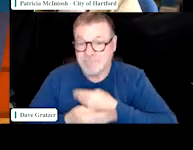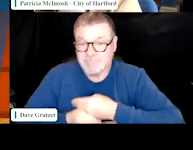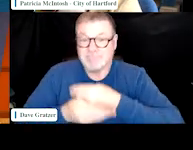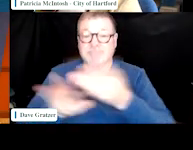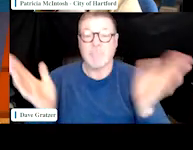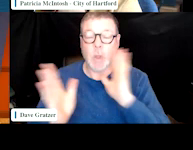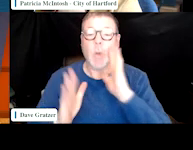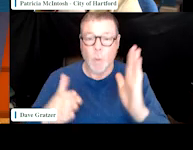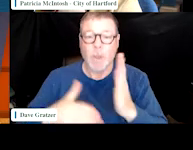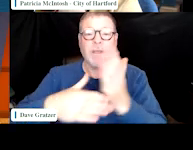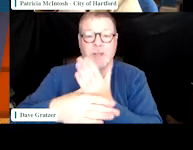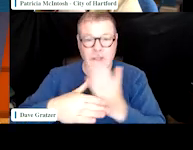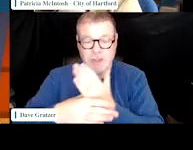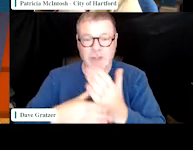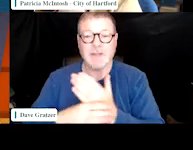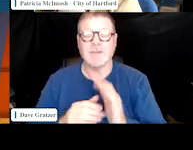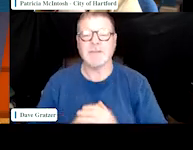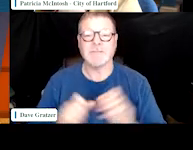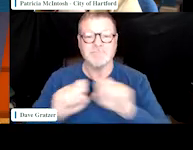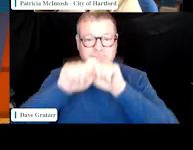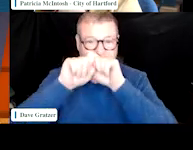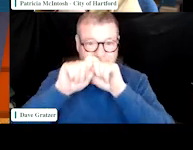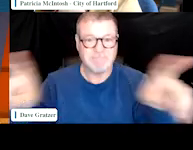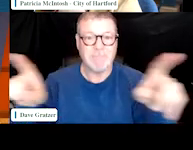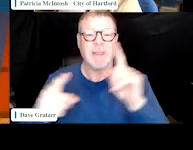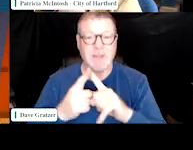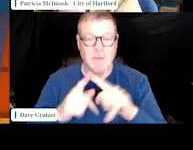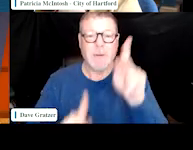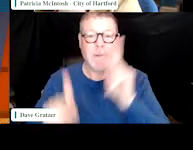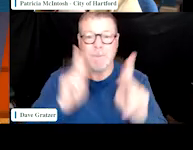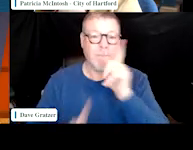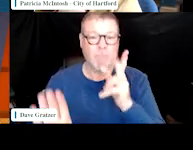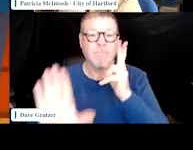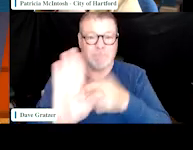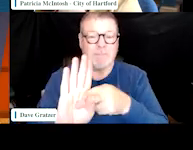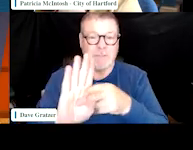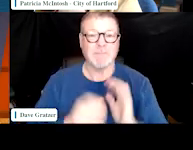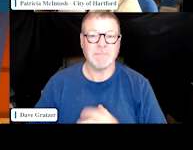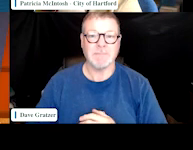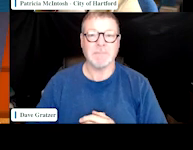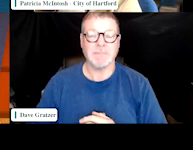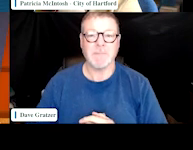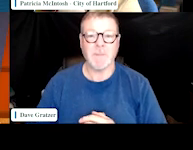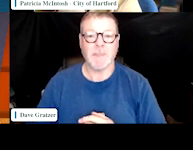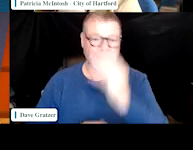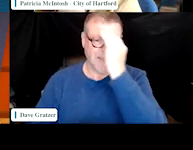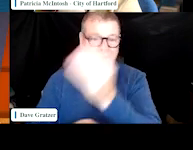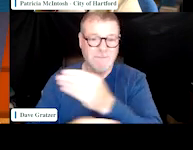will be available and sent to the participants of this webinar at the information that you provided